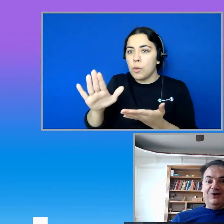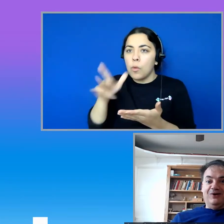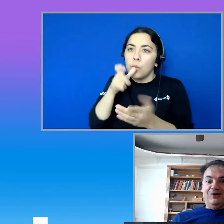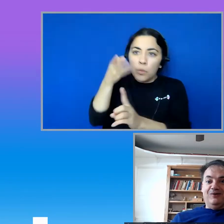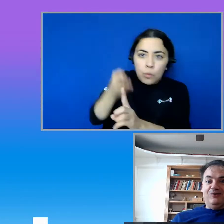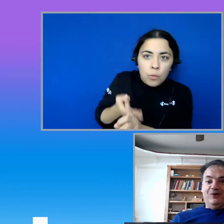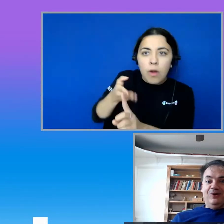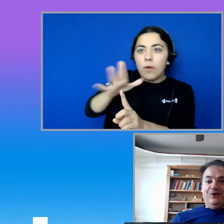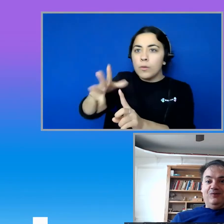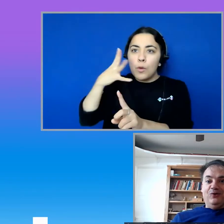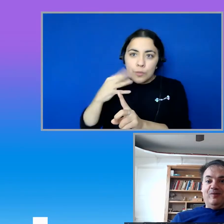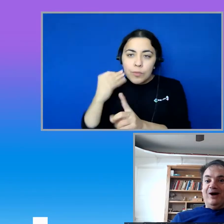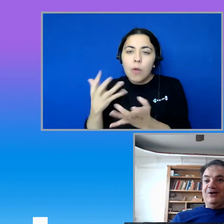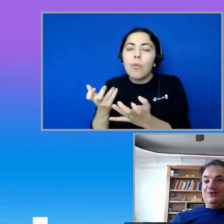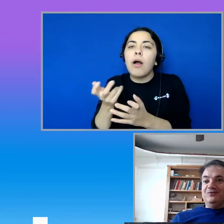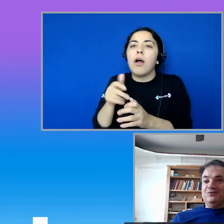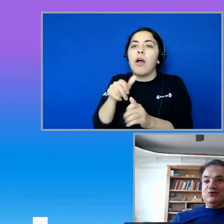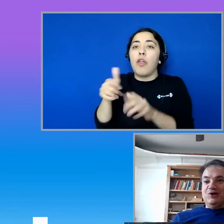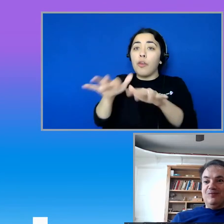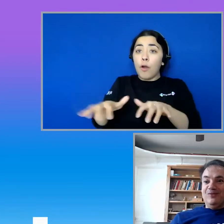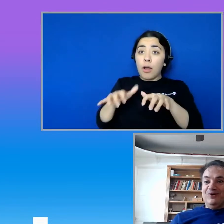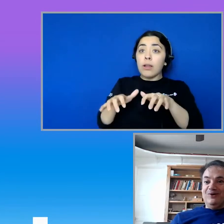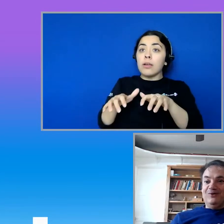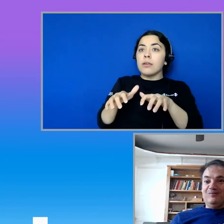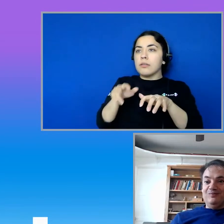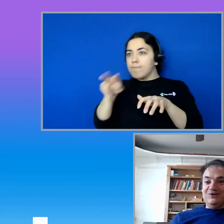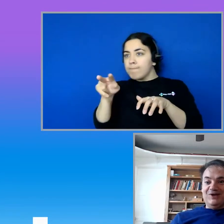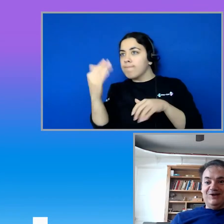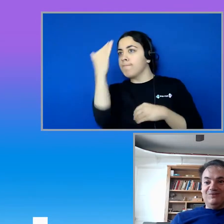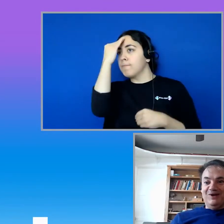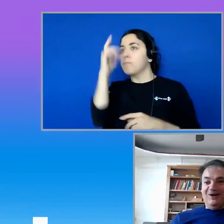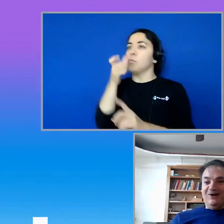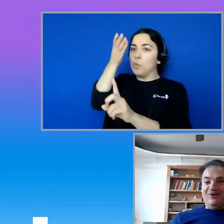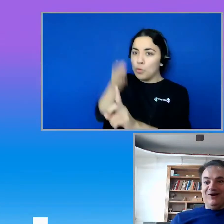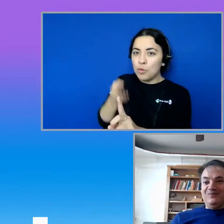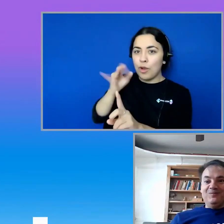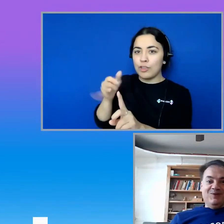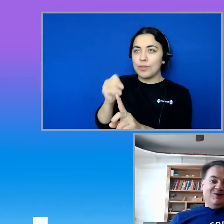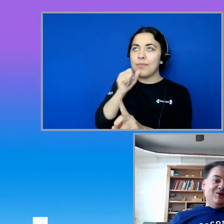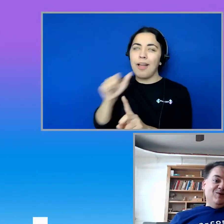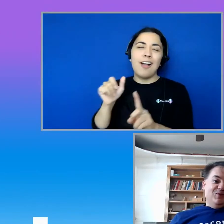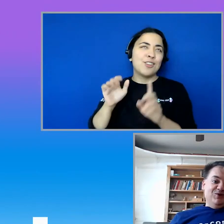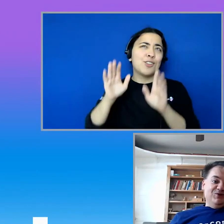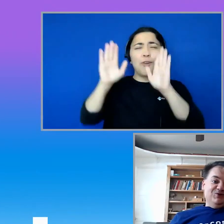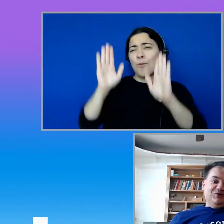the same thing so people can better understand more about